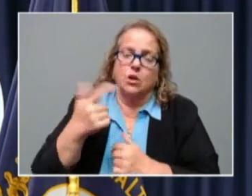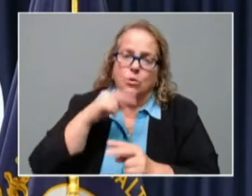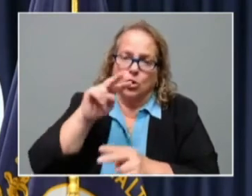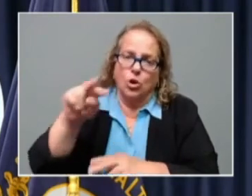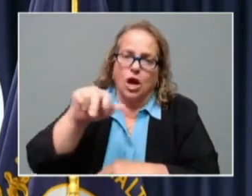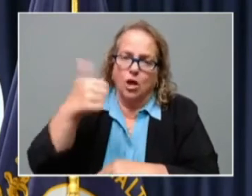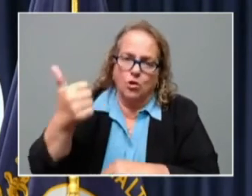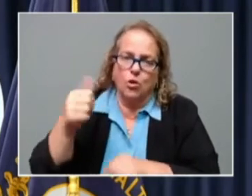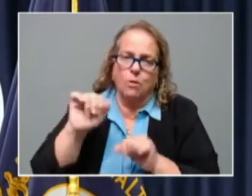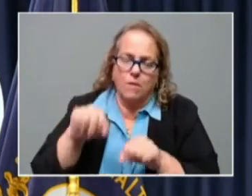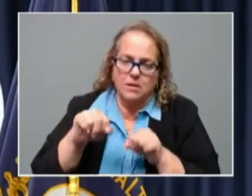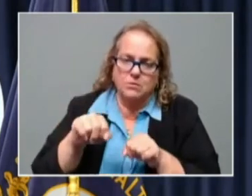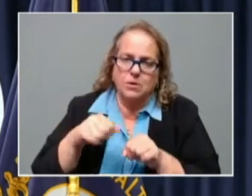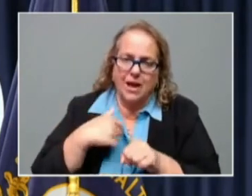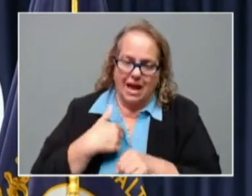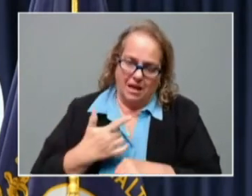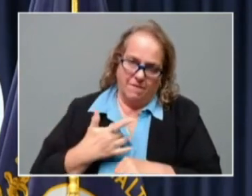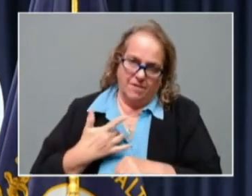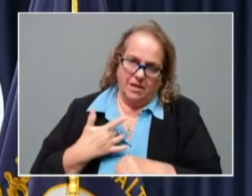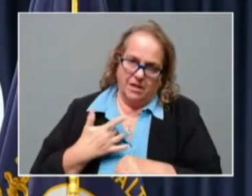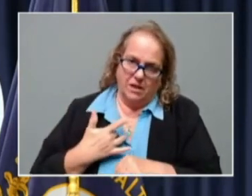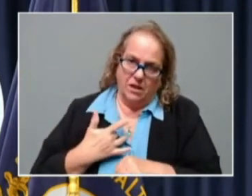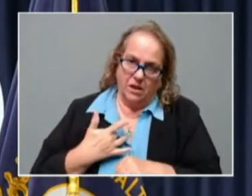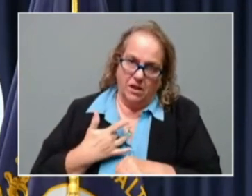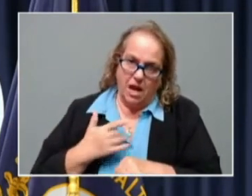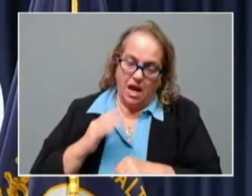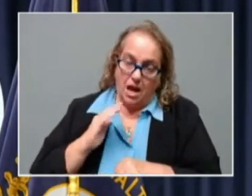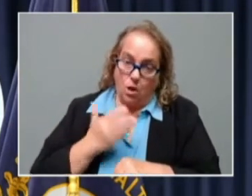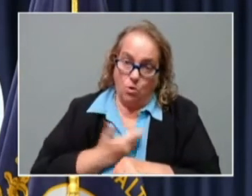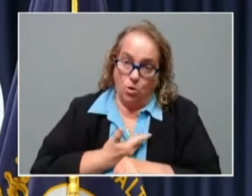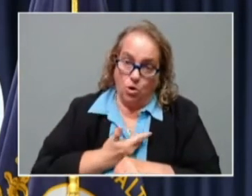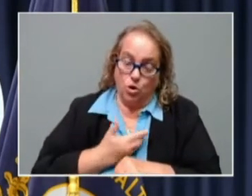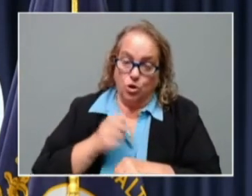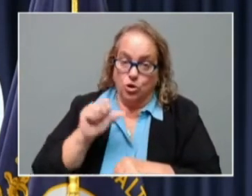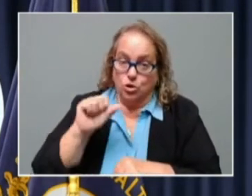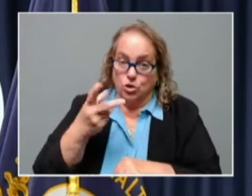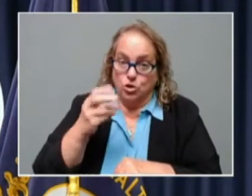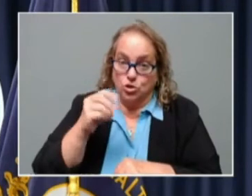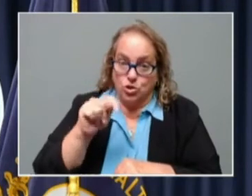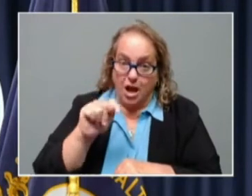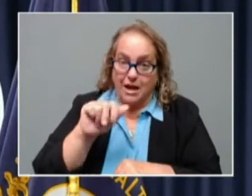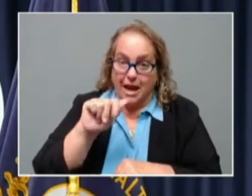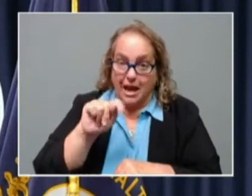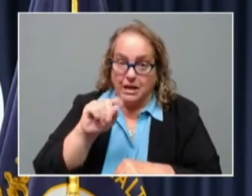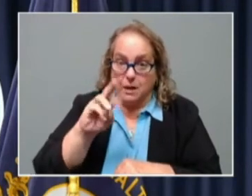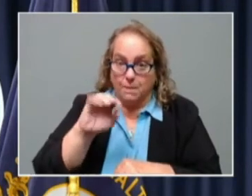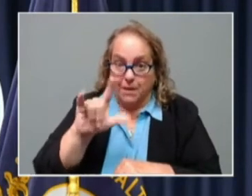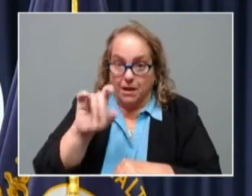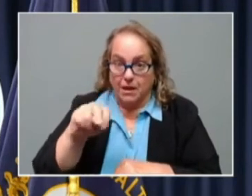feel that, um, our shot at a million and, and scholarships, uh, worked to